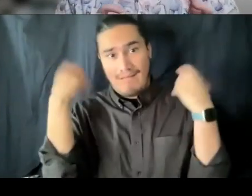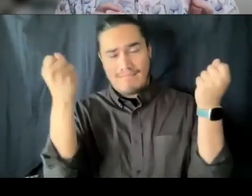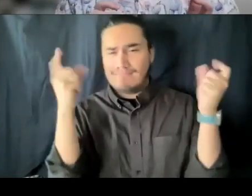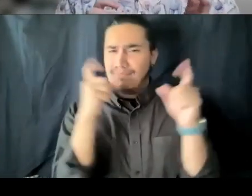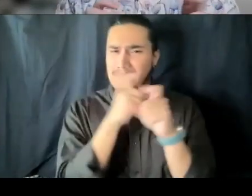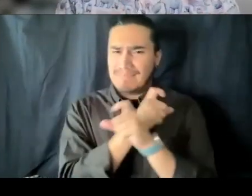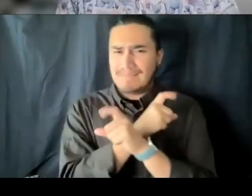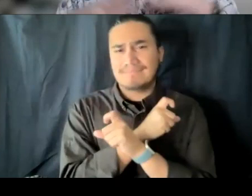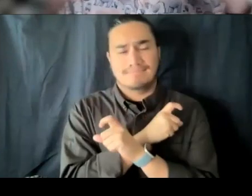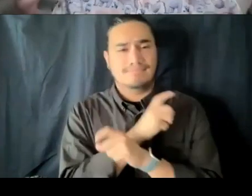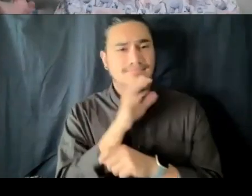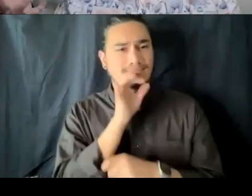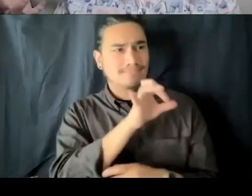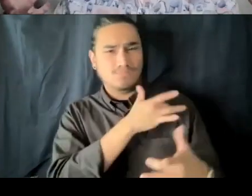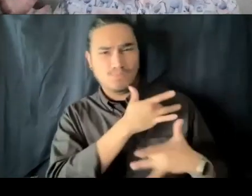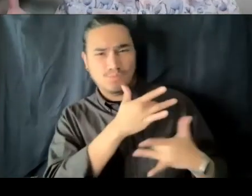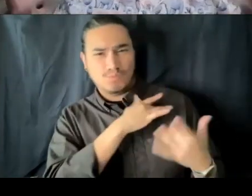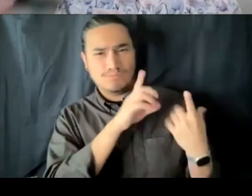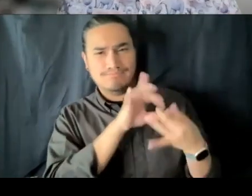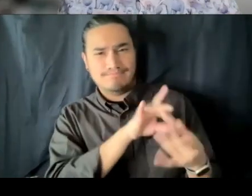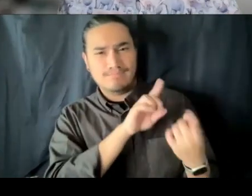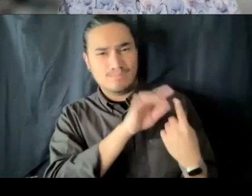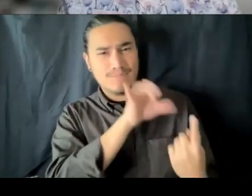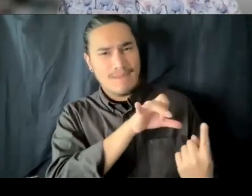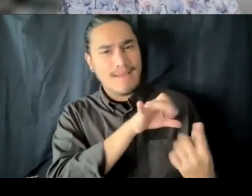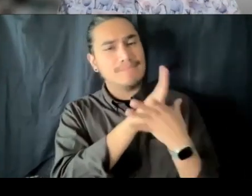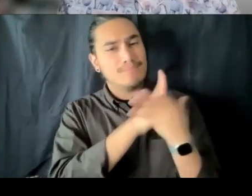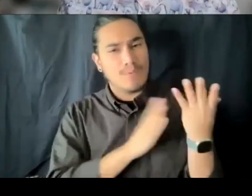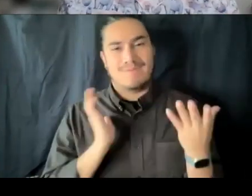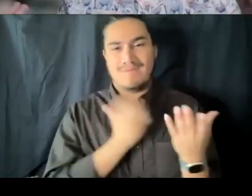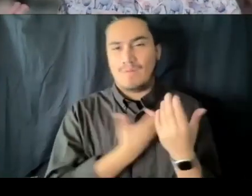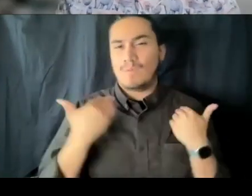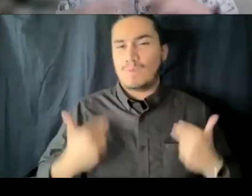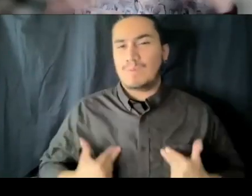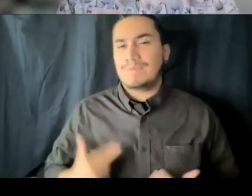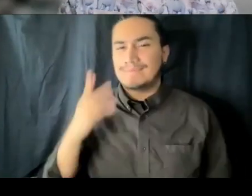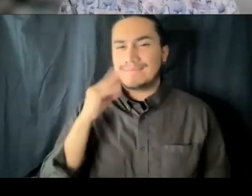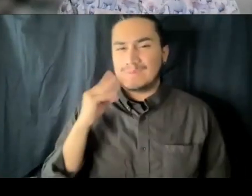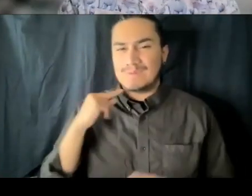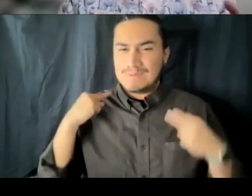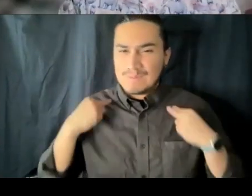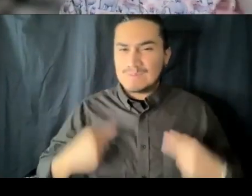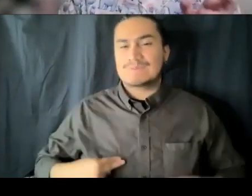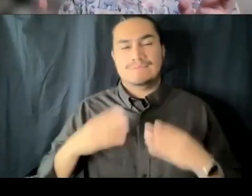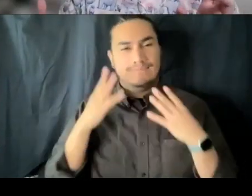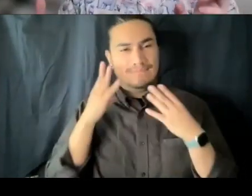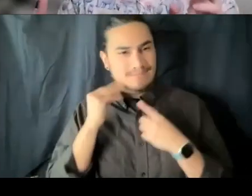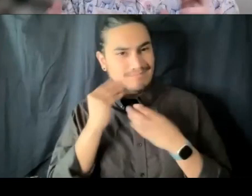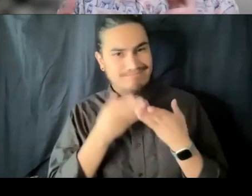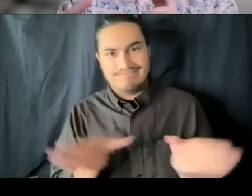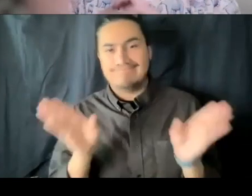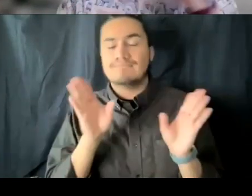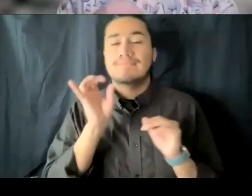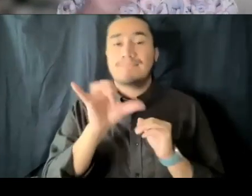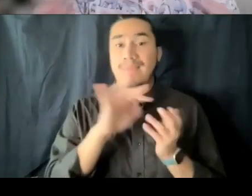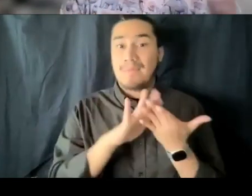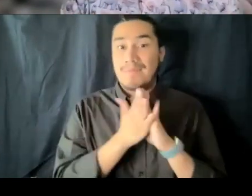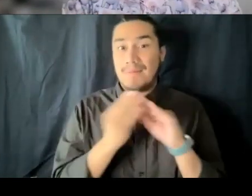are a part of being human. And by normalizing that, we can help decrease